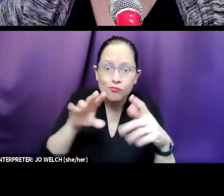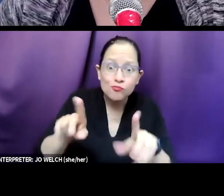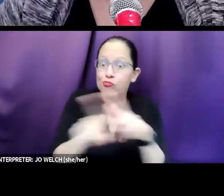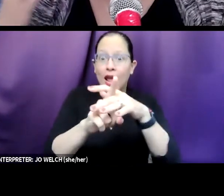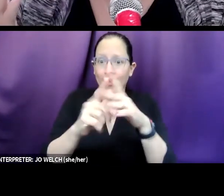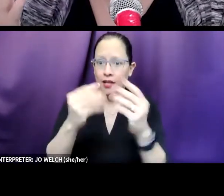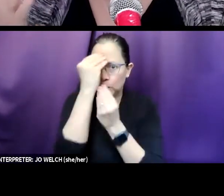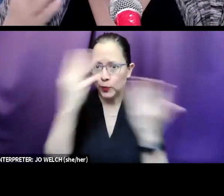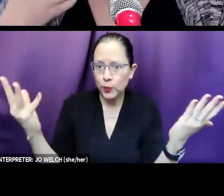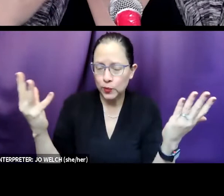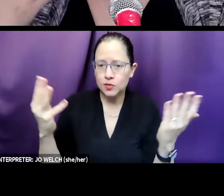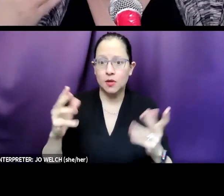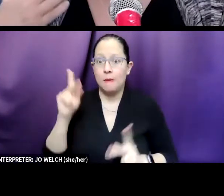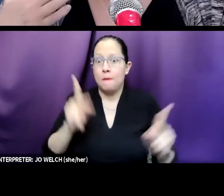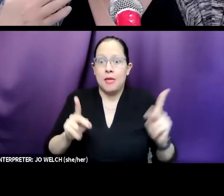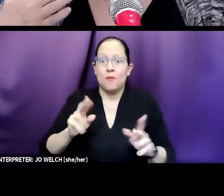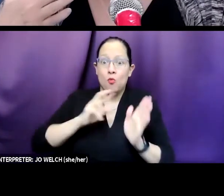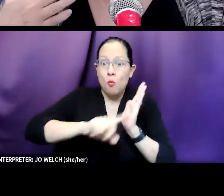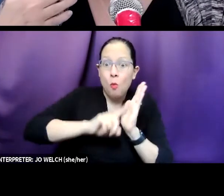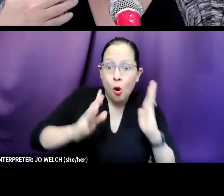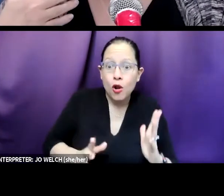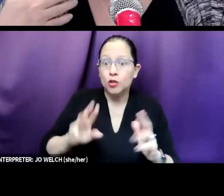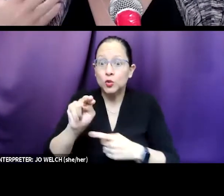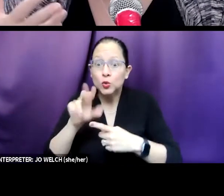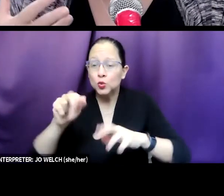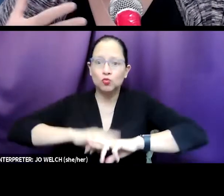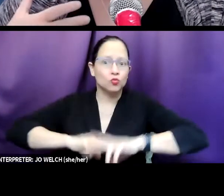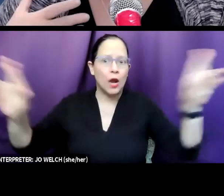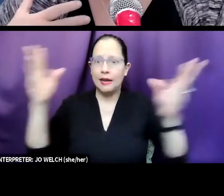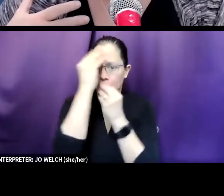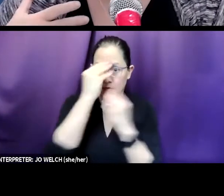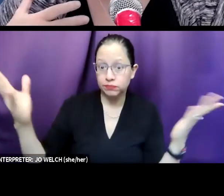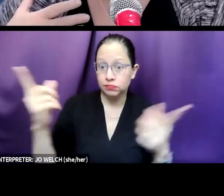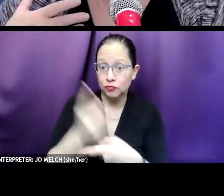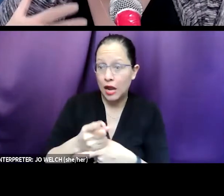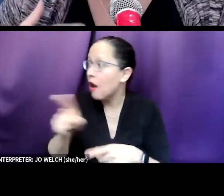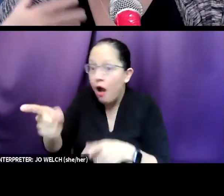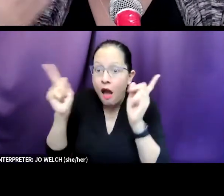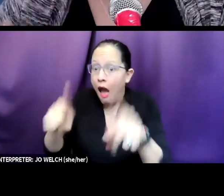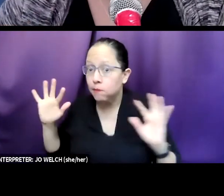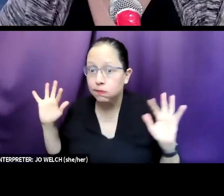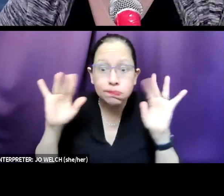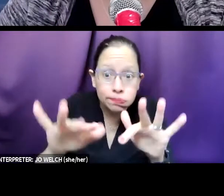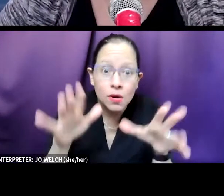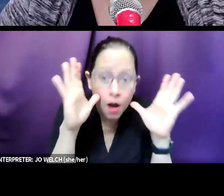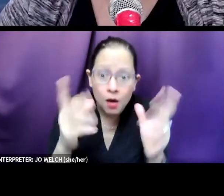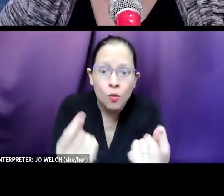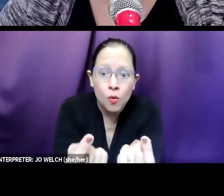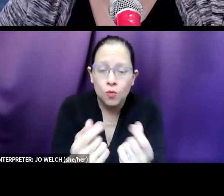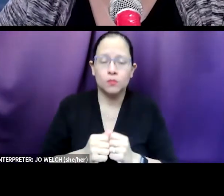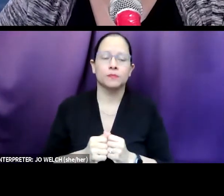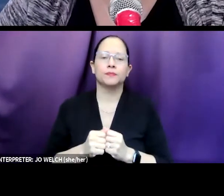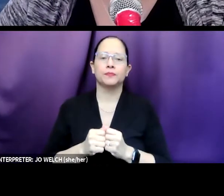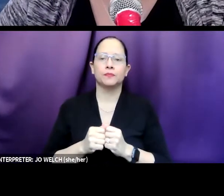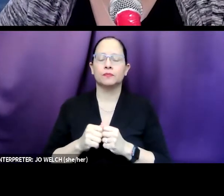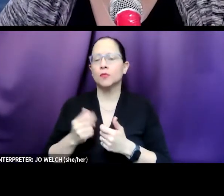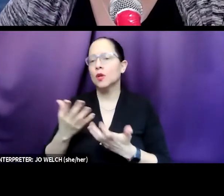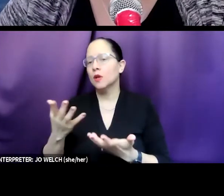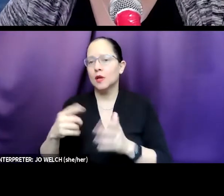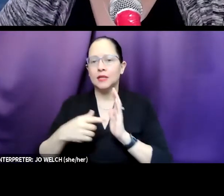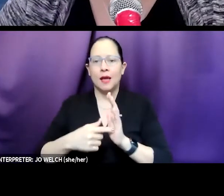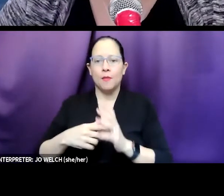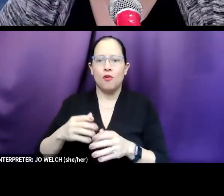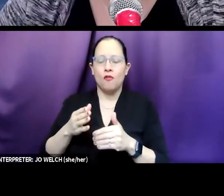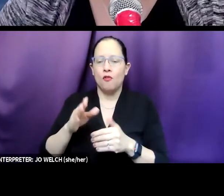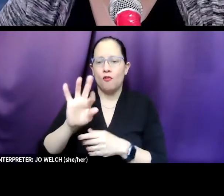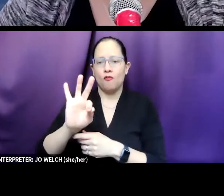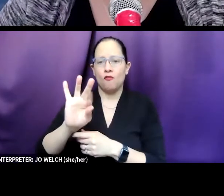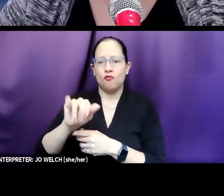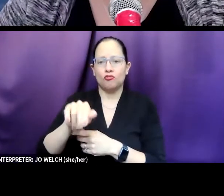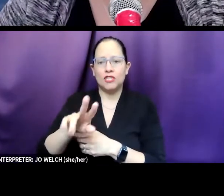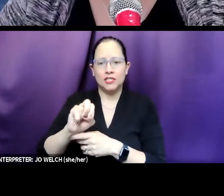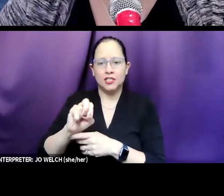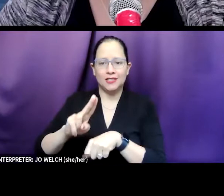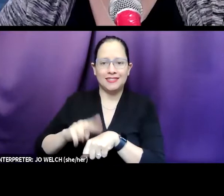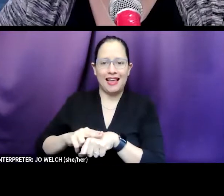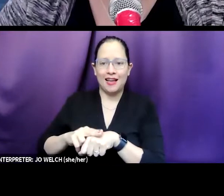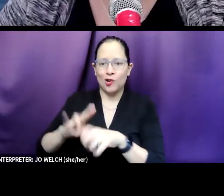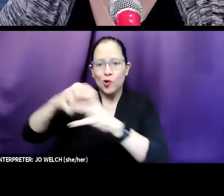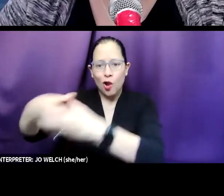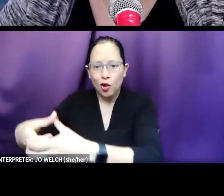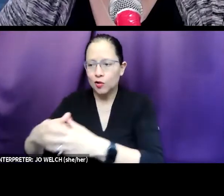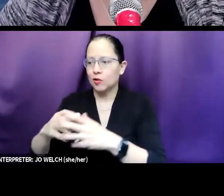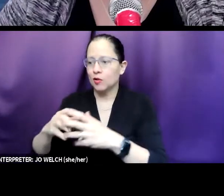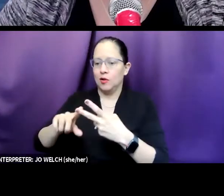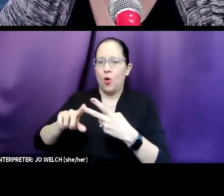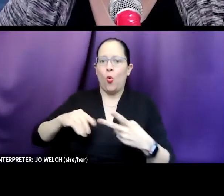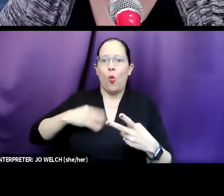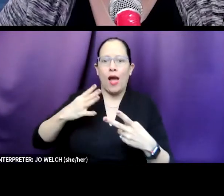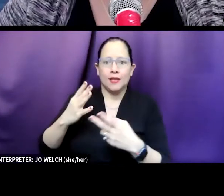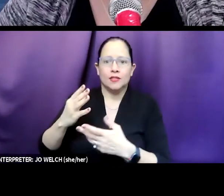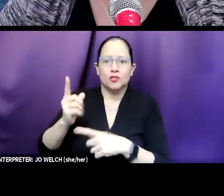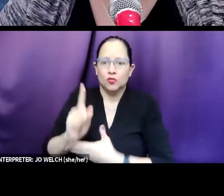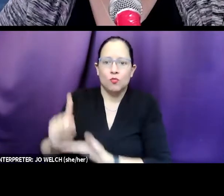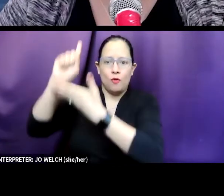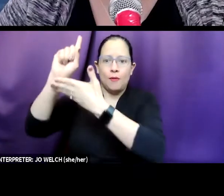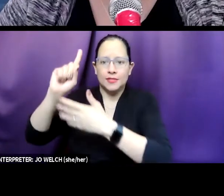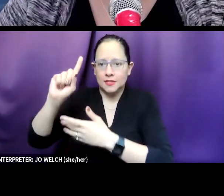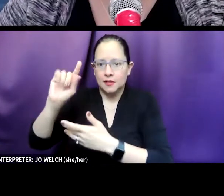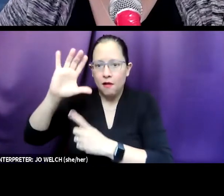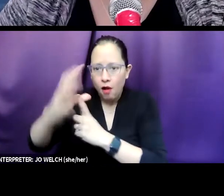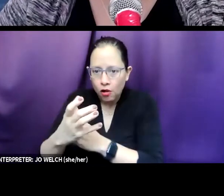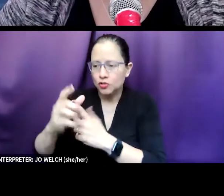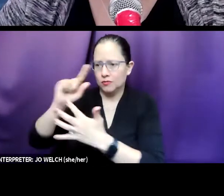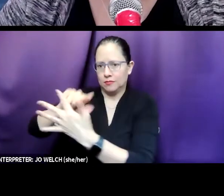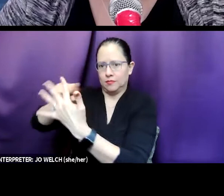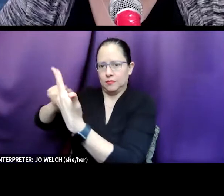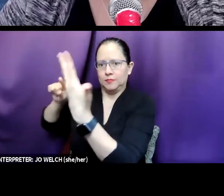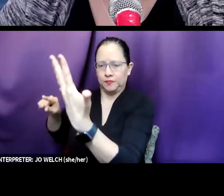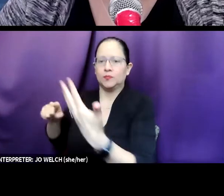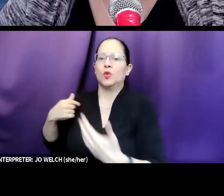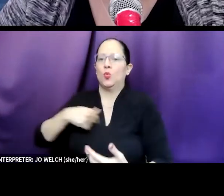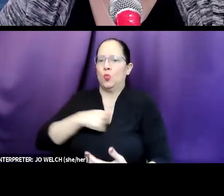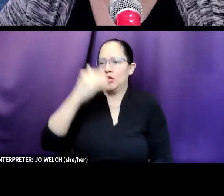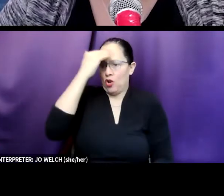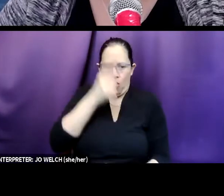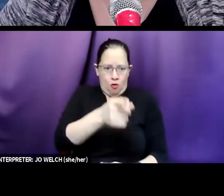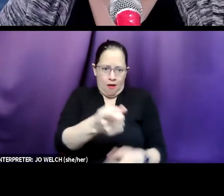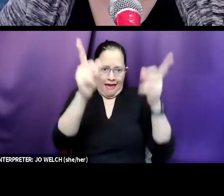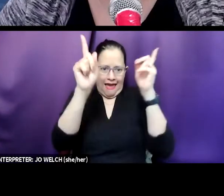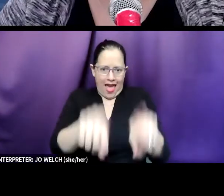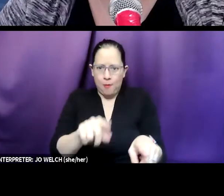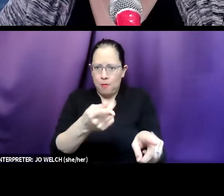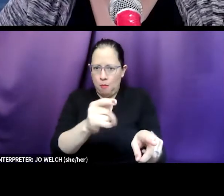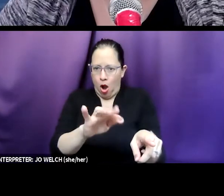And so we were research researching about internet fringe some cultures white nationalist, and this event happened, and it was very jarring, you know, immediately we knew there was going to be misinformation we knew there were going to be trolls we knew